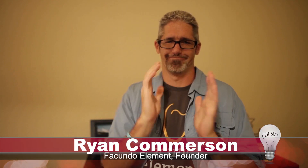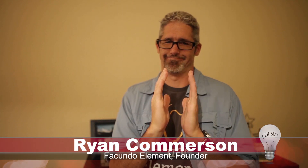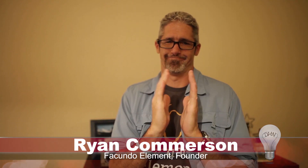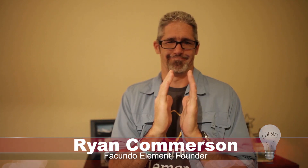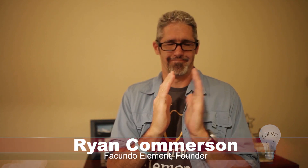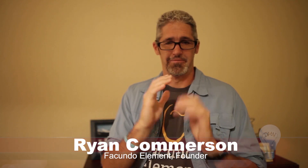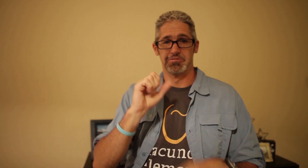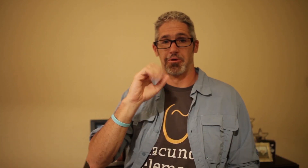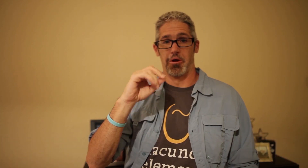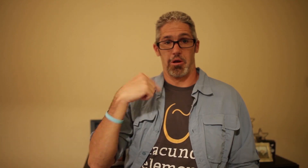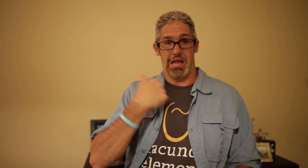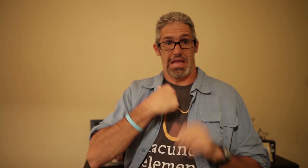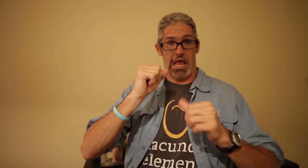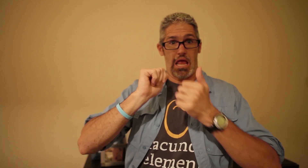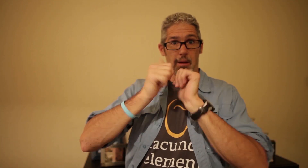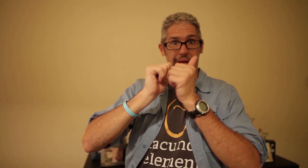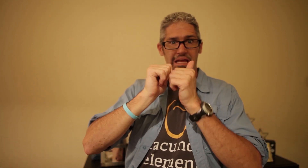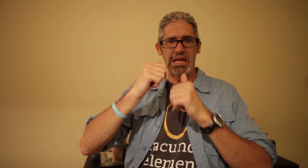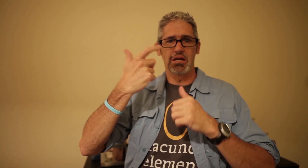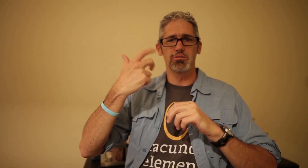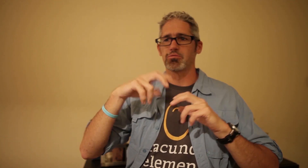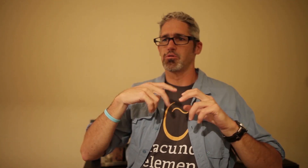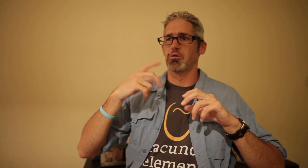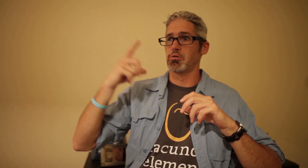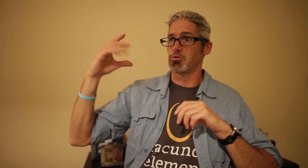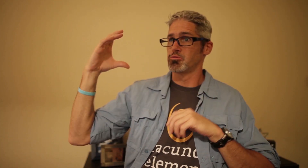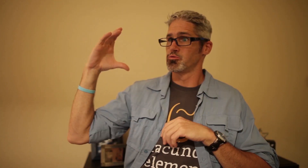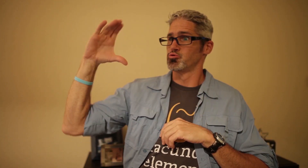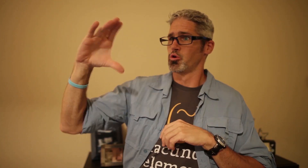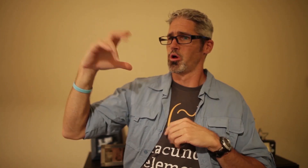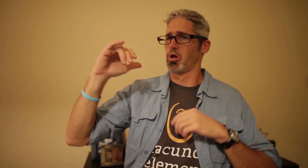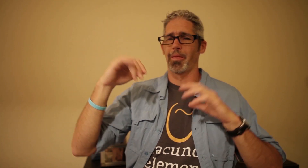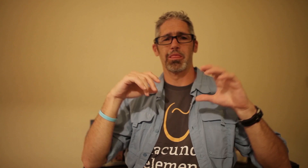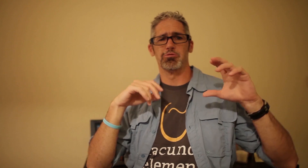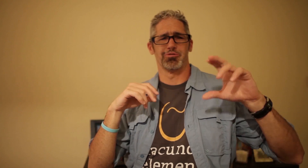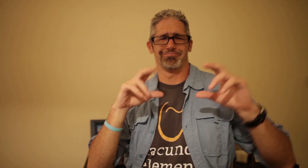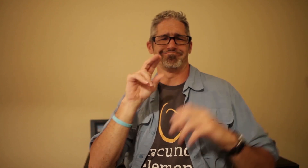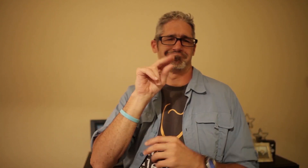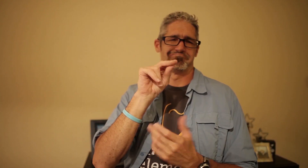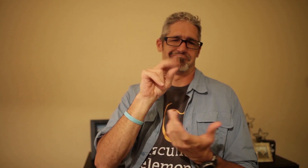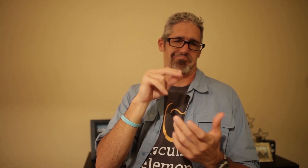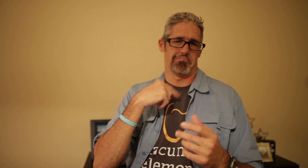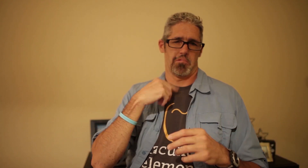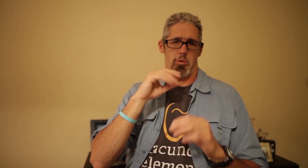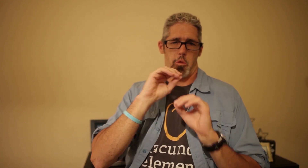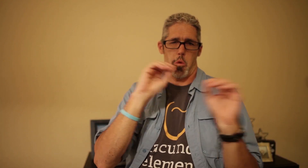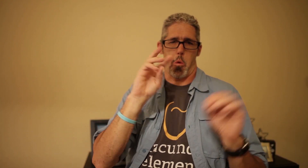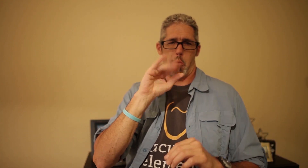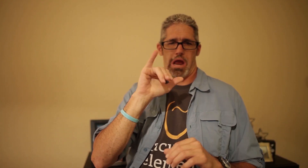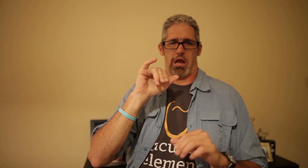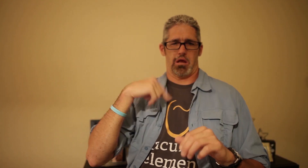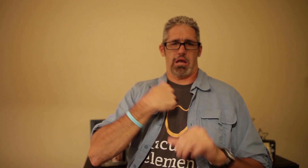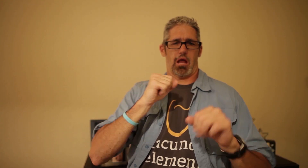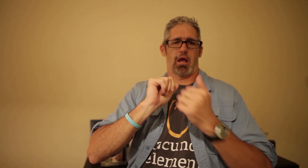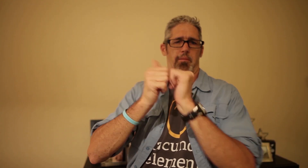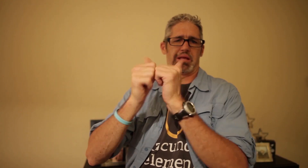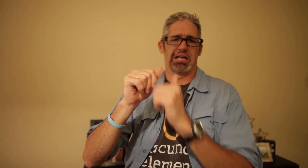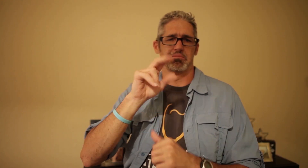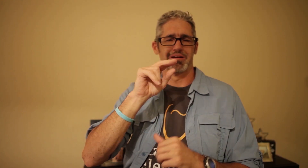especially the grassroots community. We really have no way of competing with other big companies who can invest so much more money than we can.”